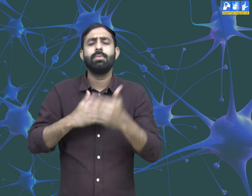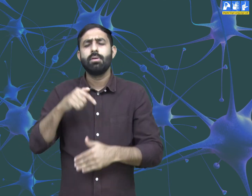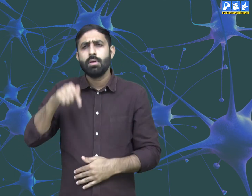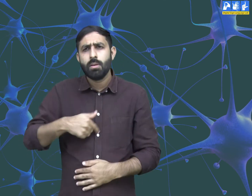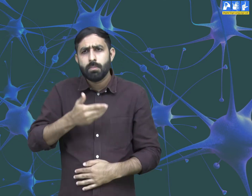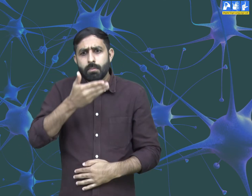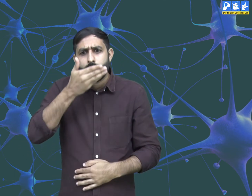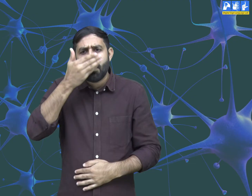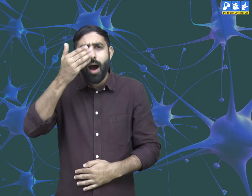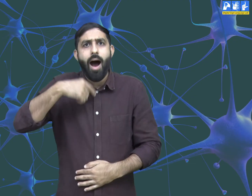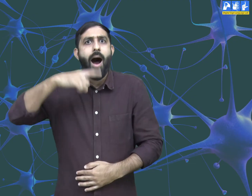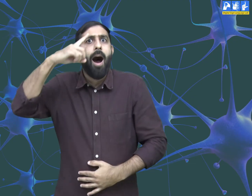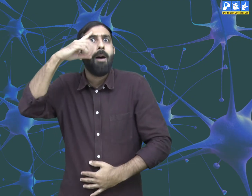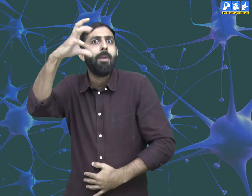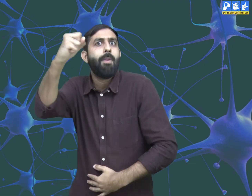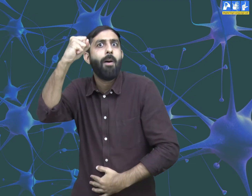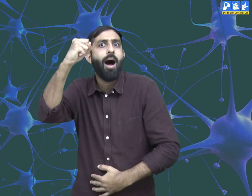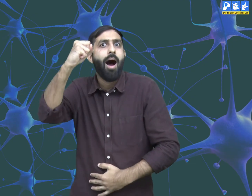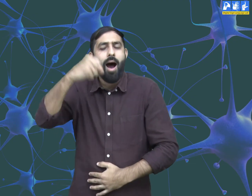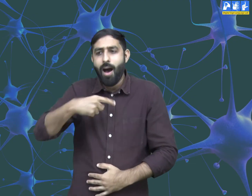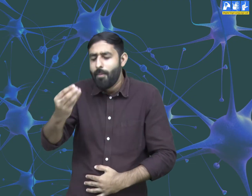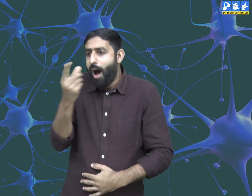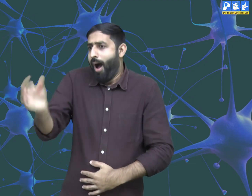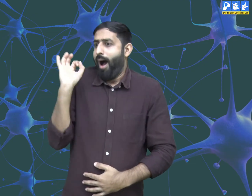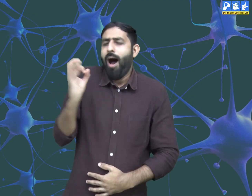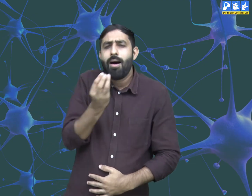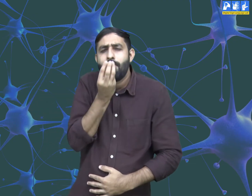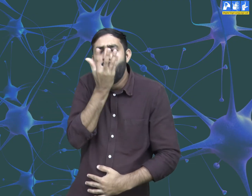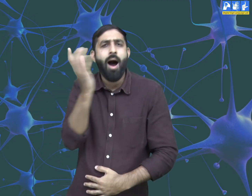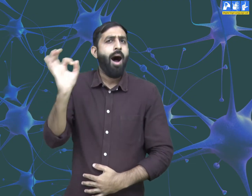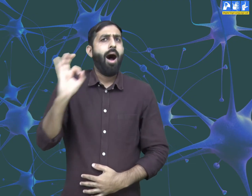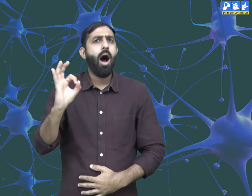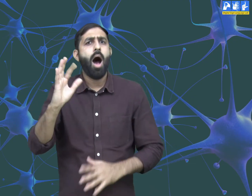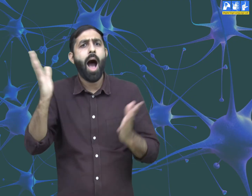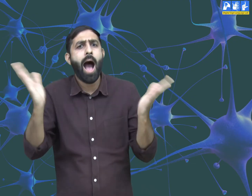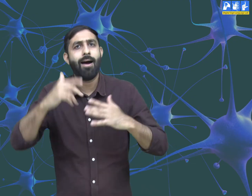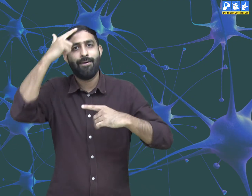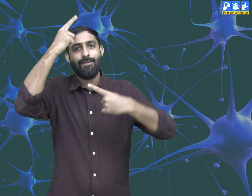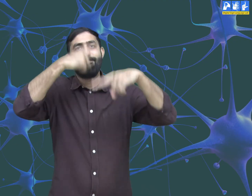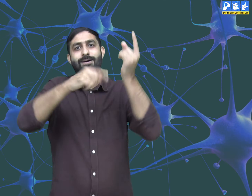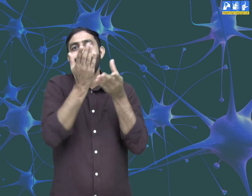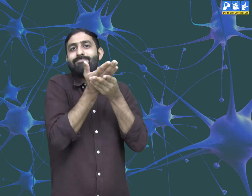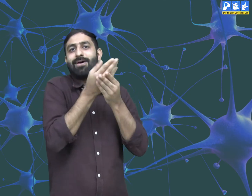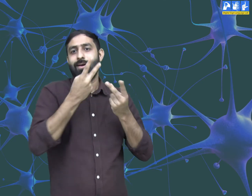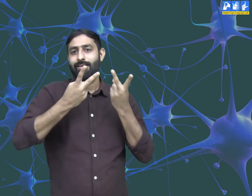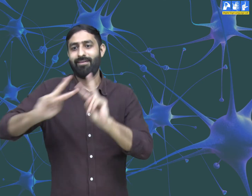Brain will find previous information it has and correlates these to understand the new impulse.